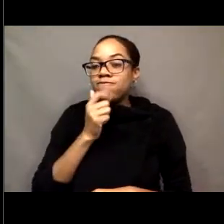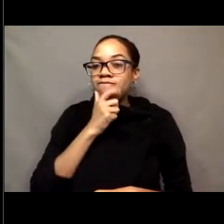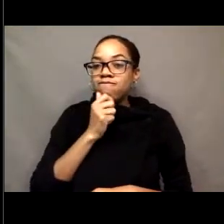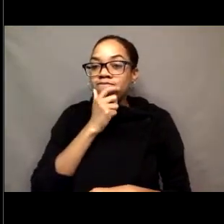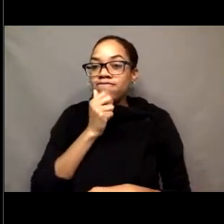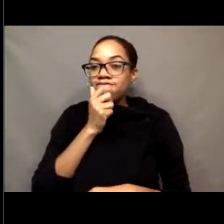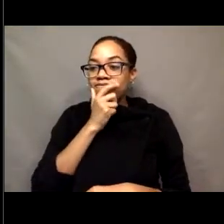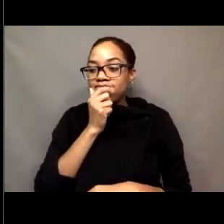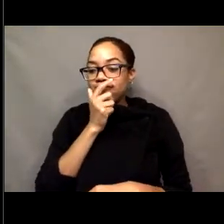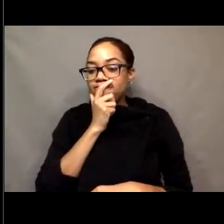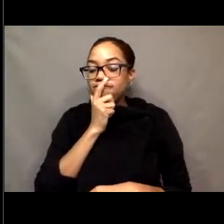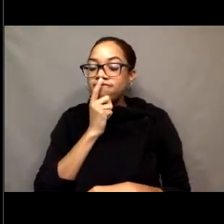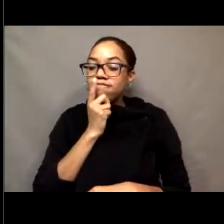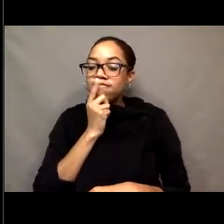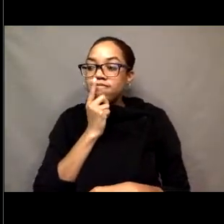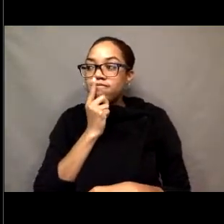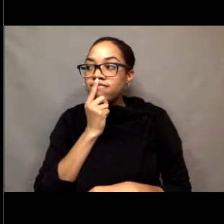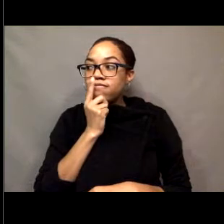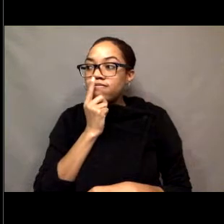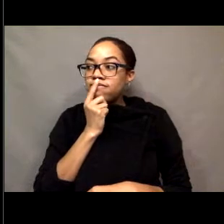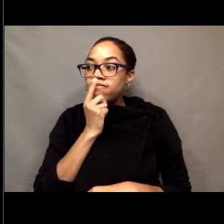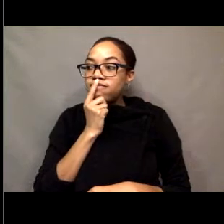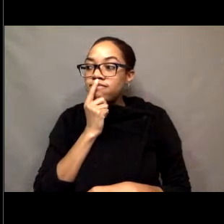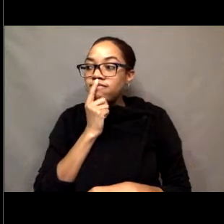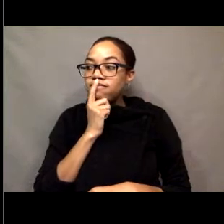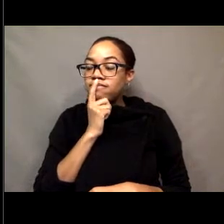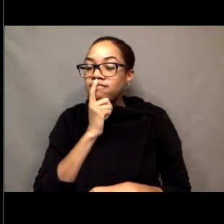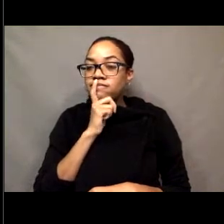Hmm, well, you know, white abalone